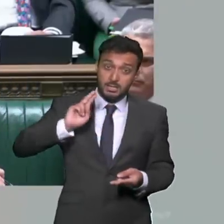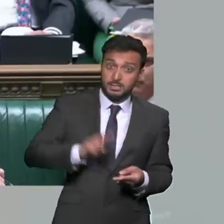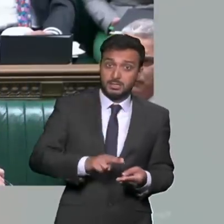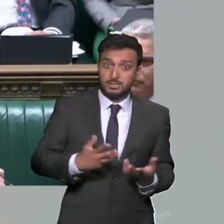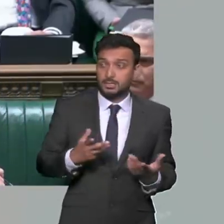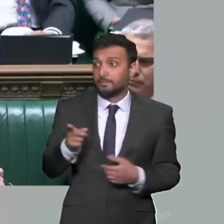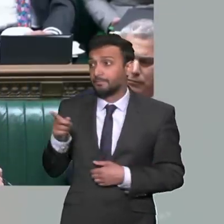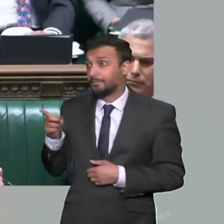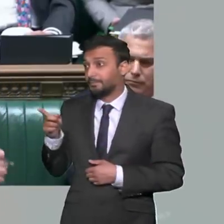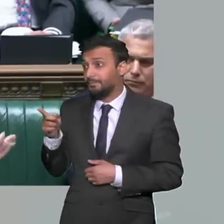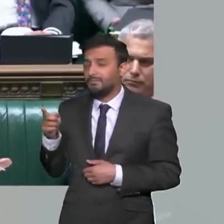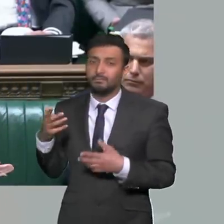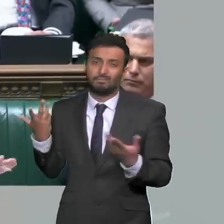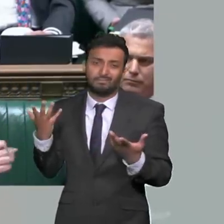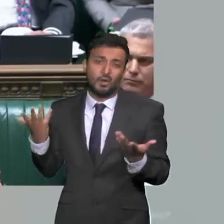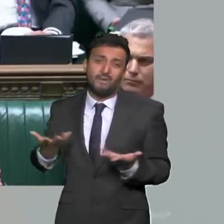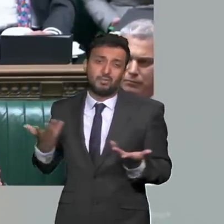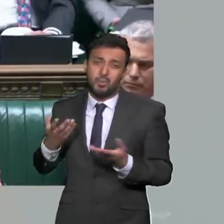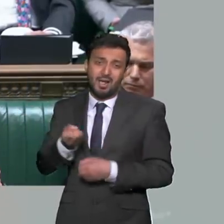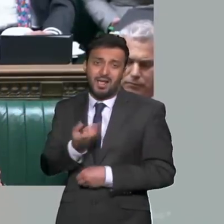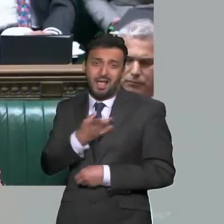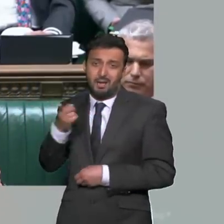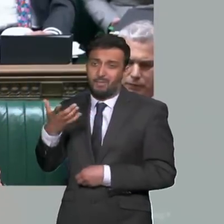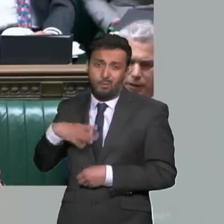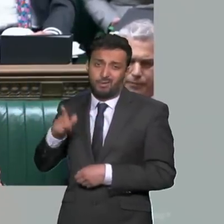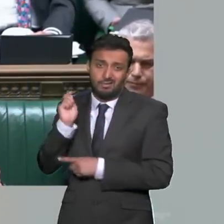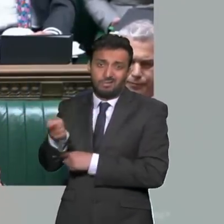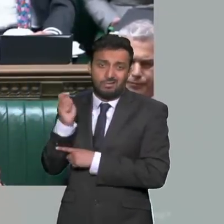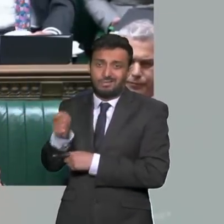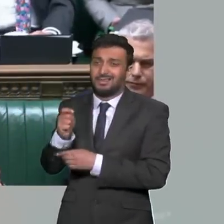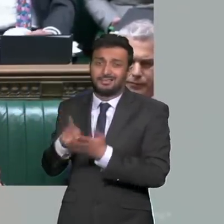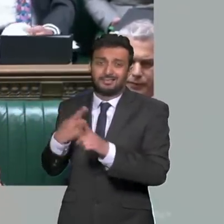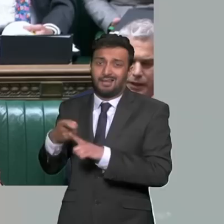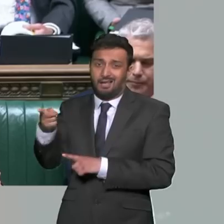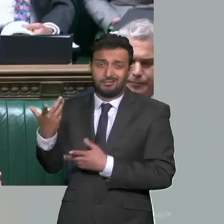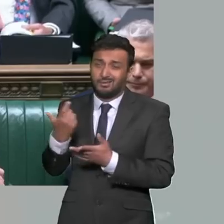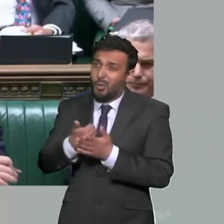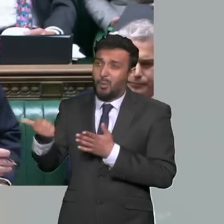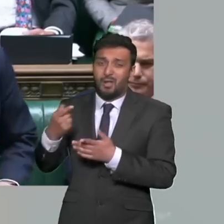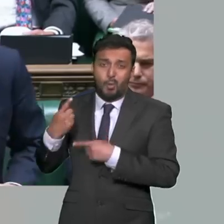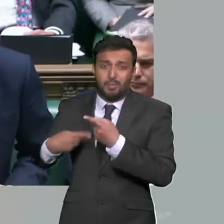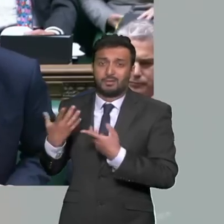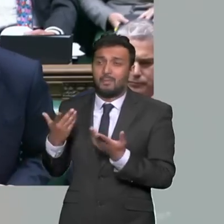Labour wants to tax business the whole time. Every day, the party wants to put up taxes on business.